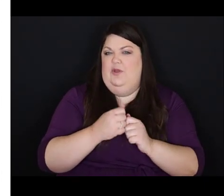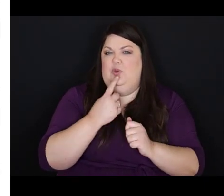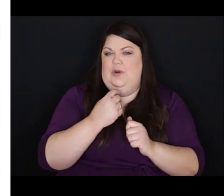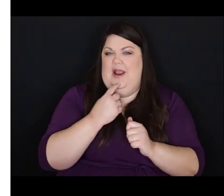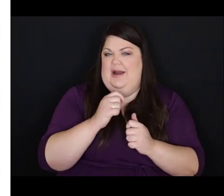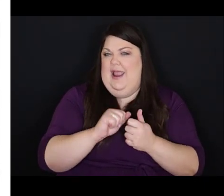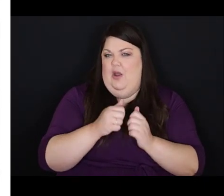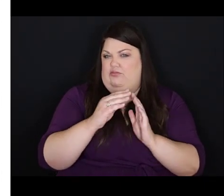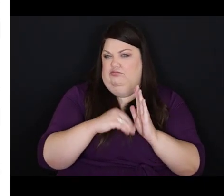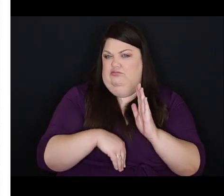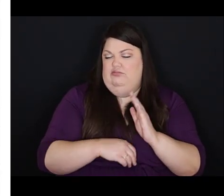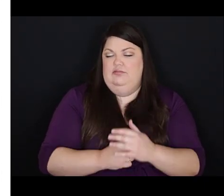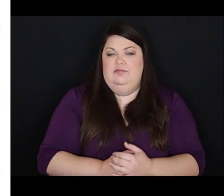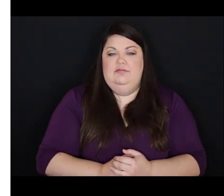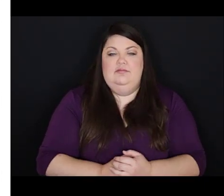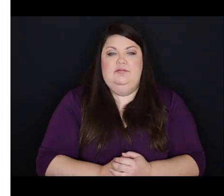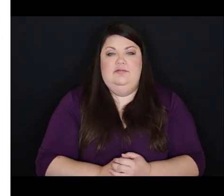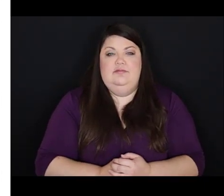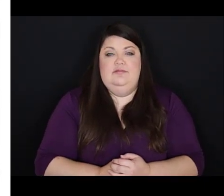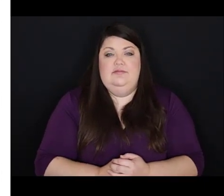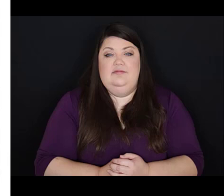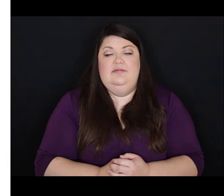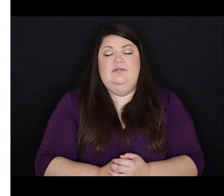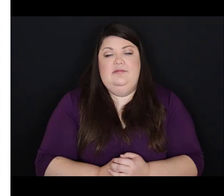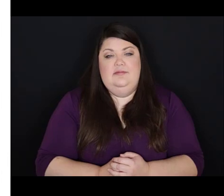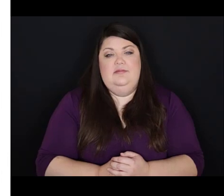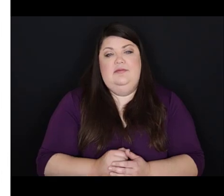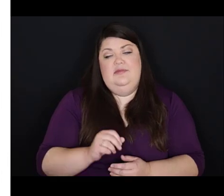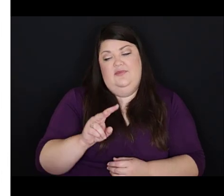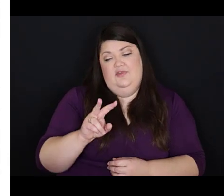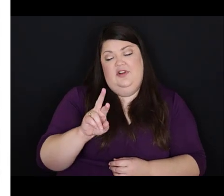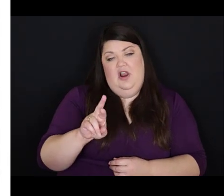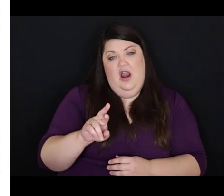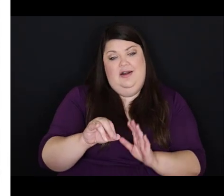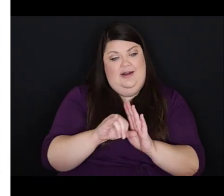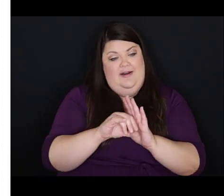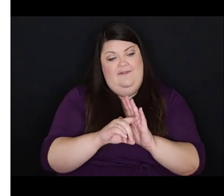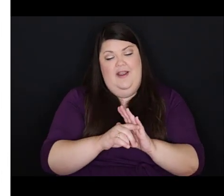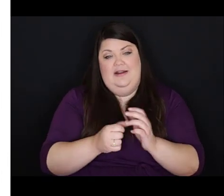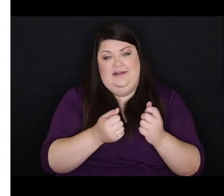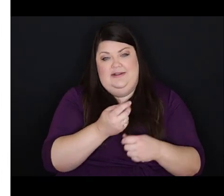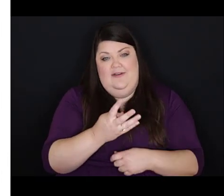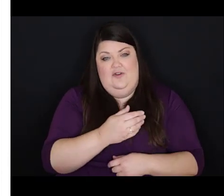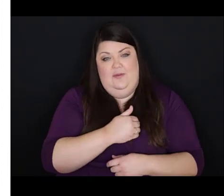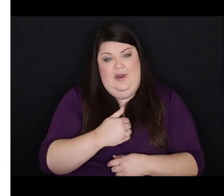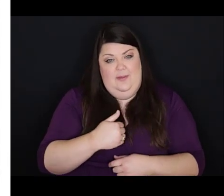The VR agency identified multiple members serving their first term, some serving their